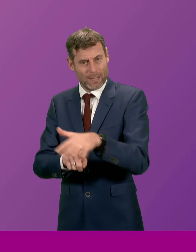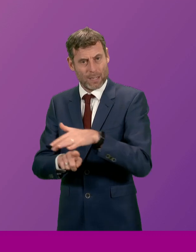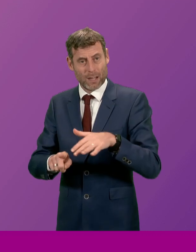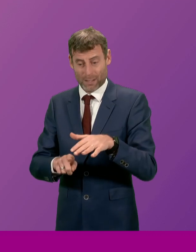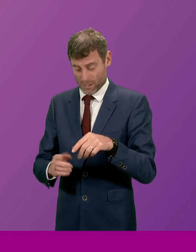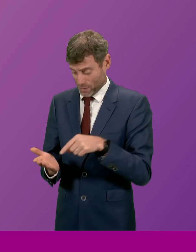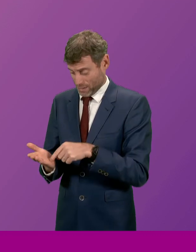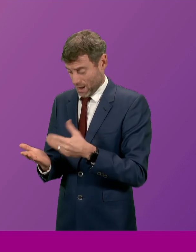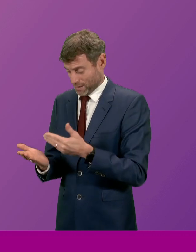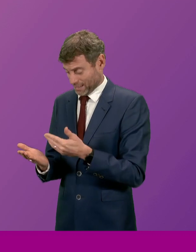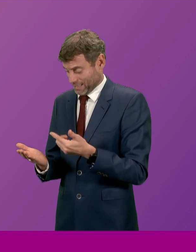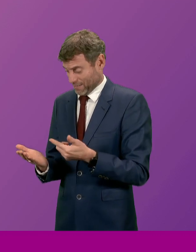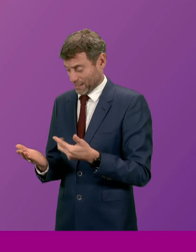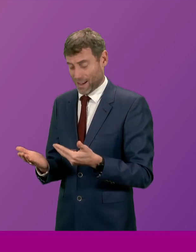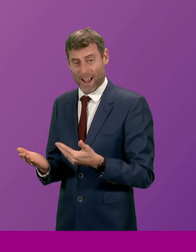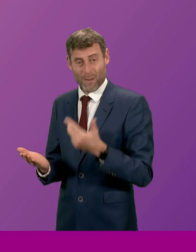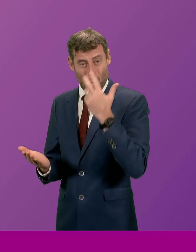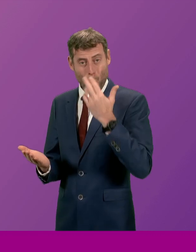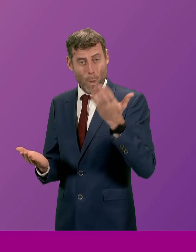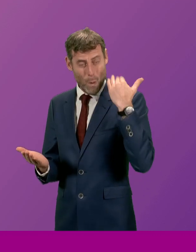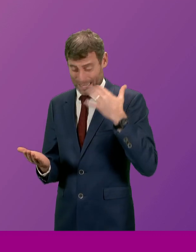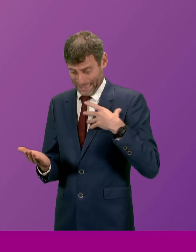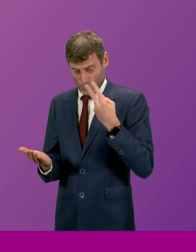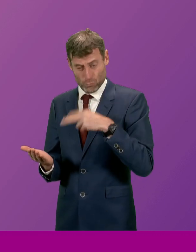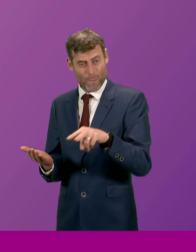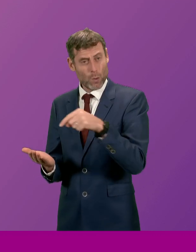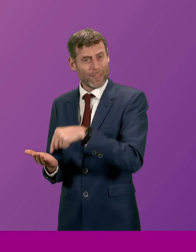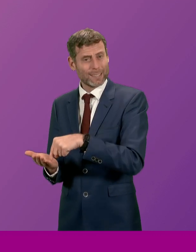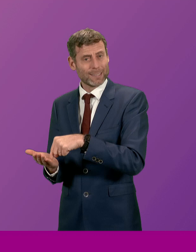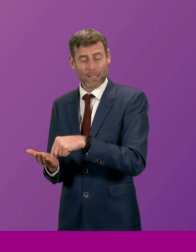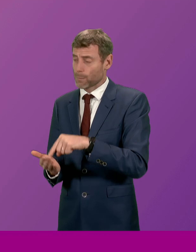regulation that we need to review. That is what the question was about.